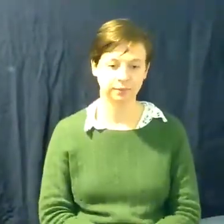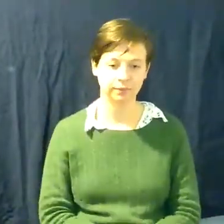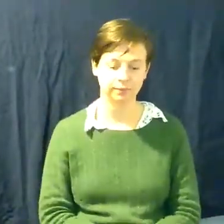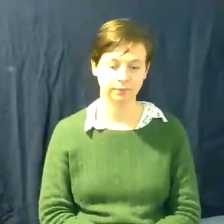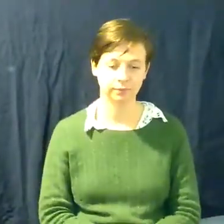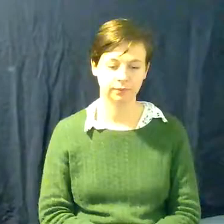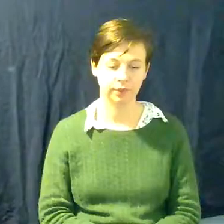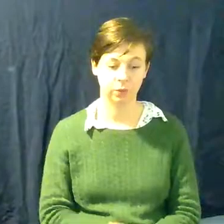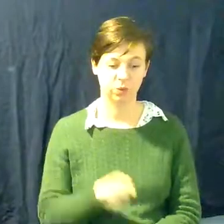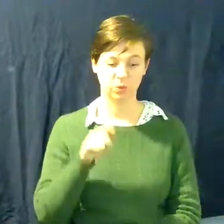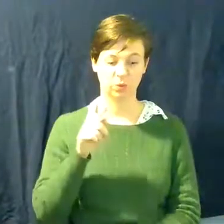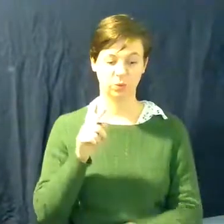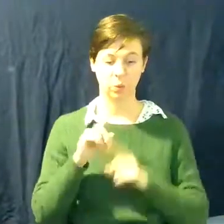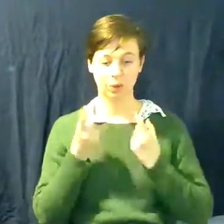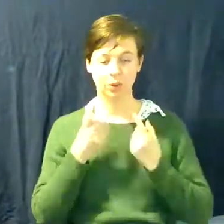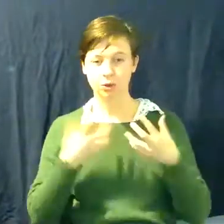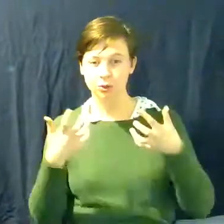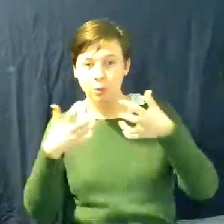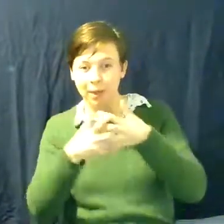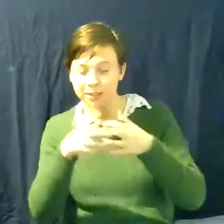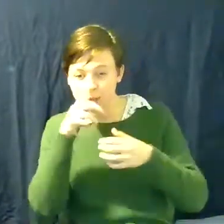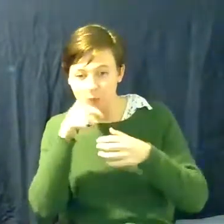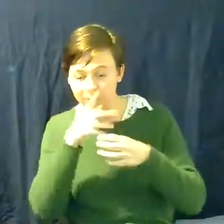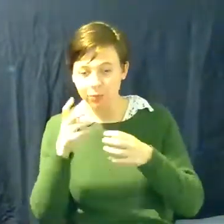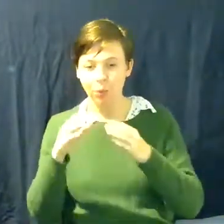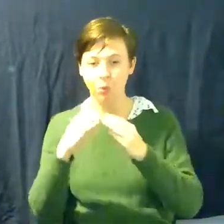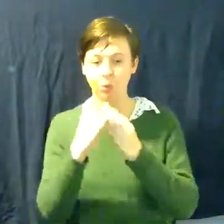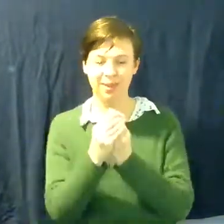all interpreting is providin provided for the training